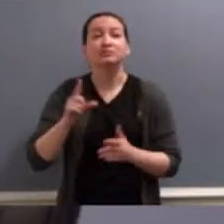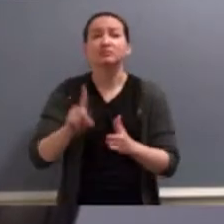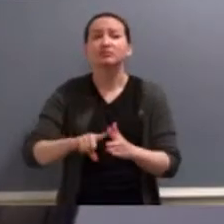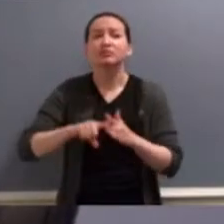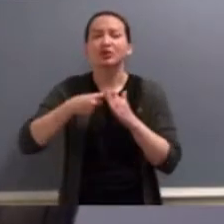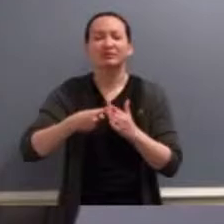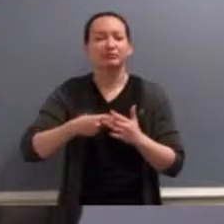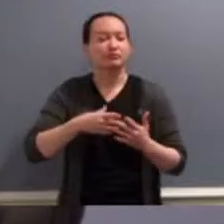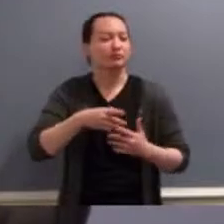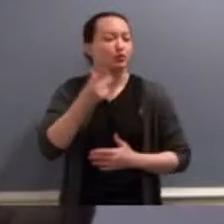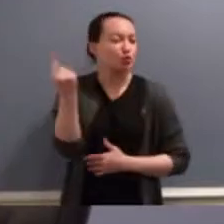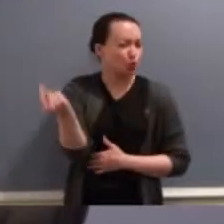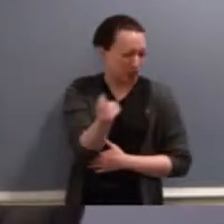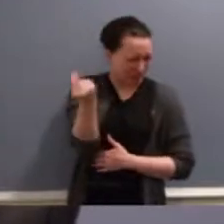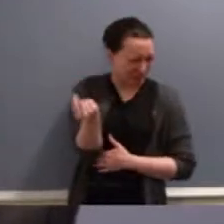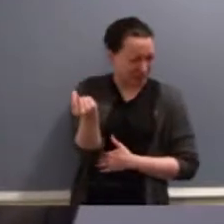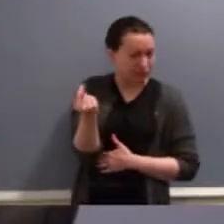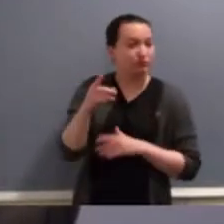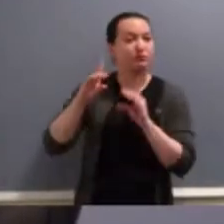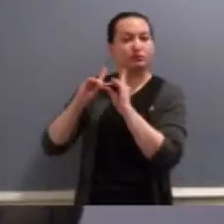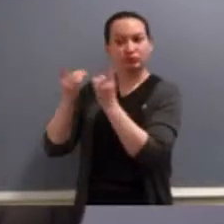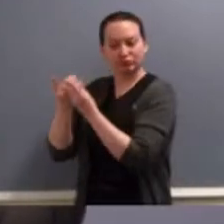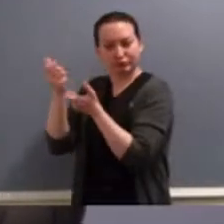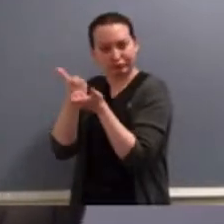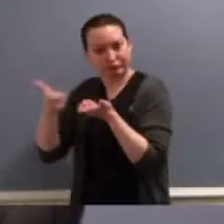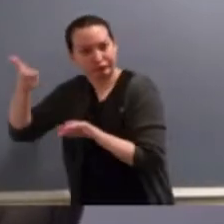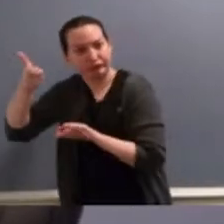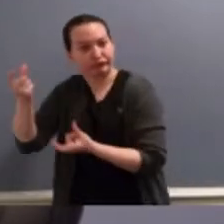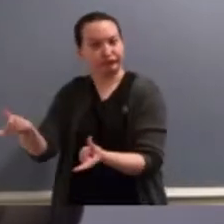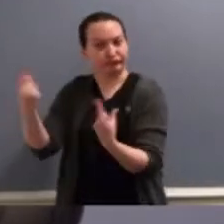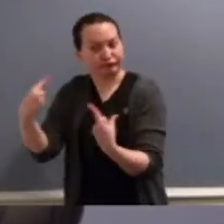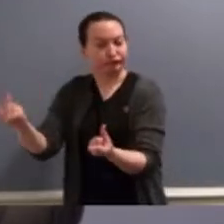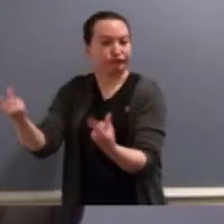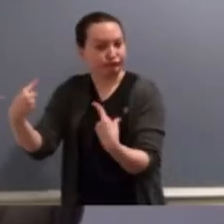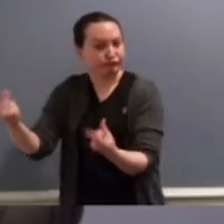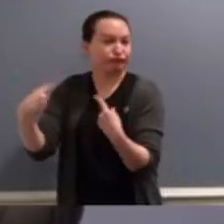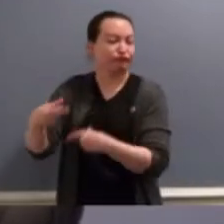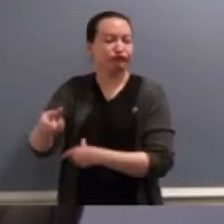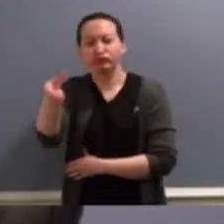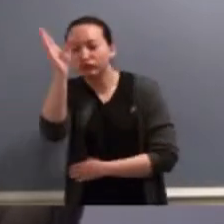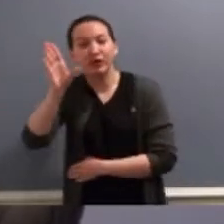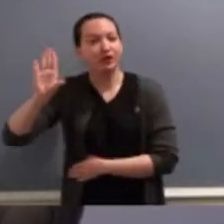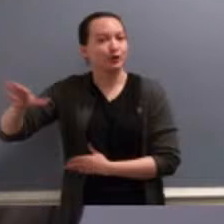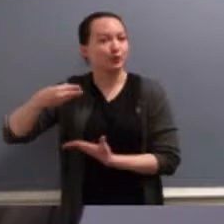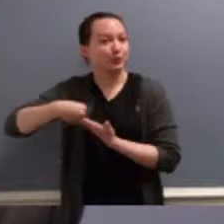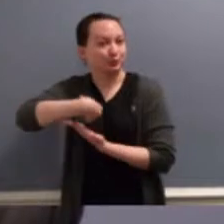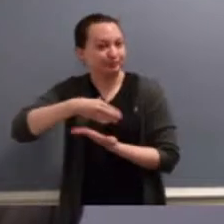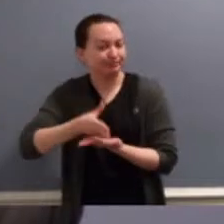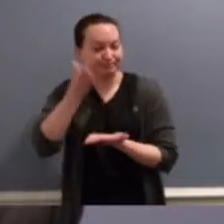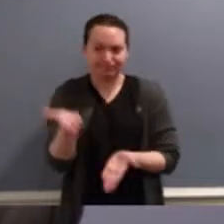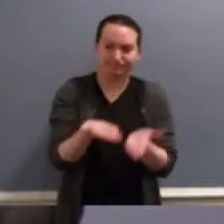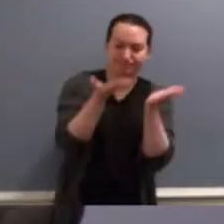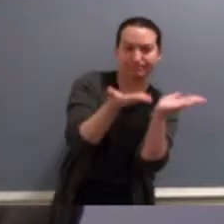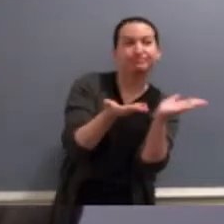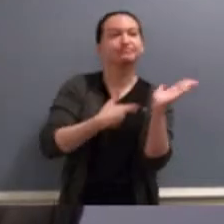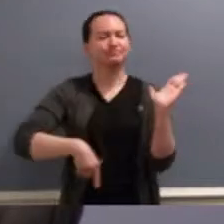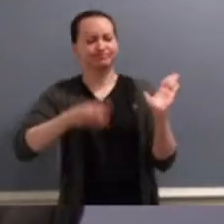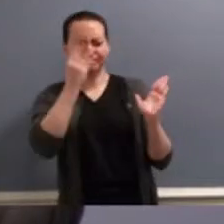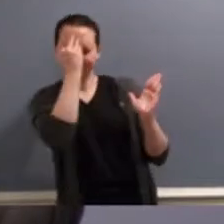on Tuesday with department heads coming in and presenting their budgets to us for consideration